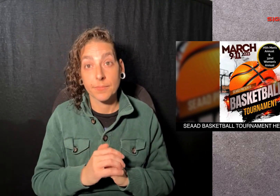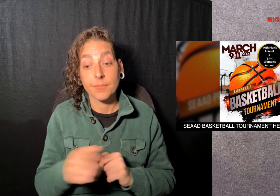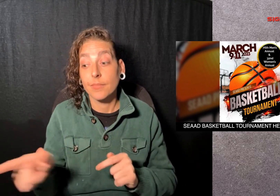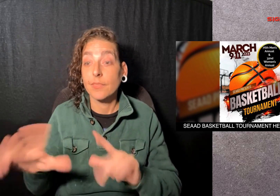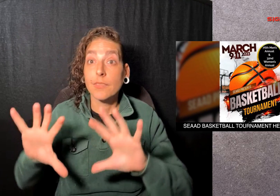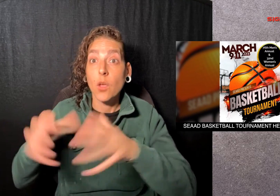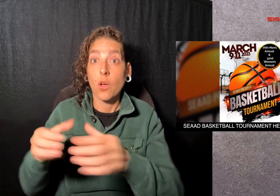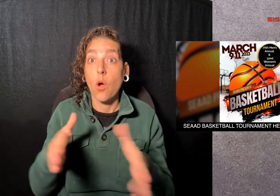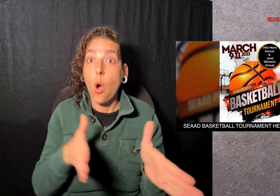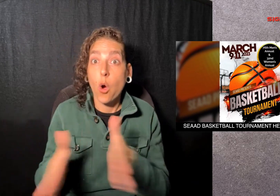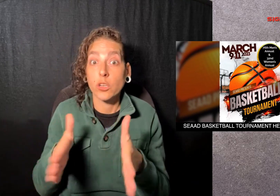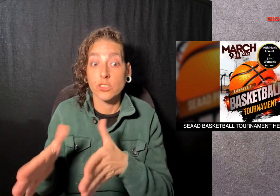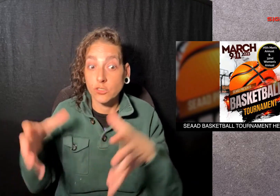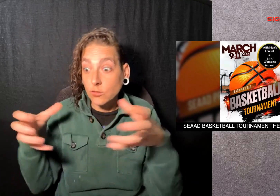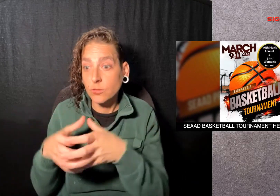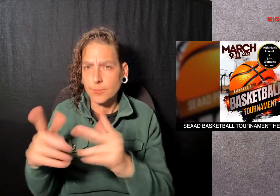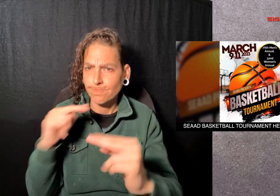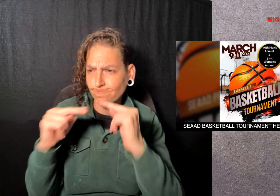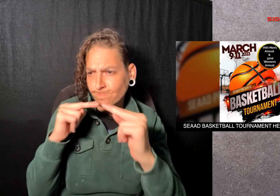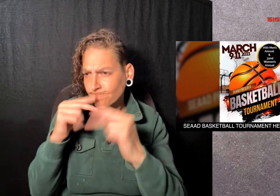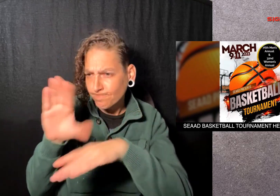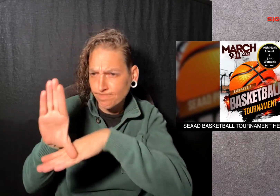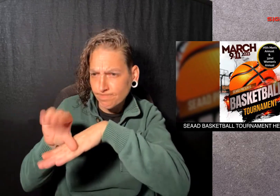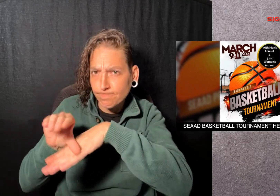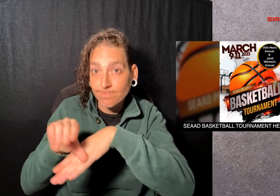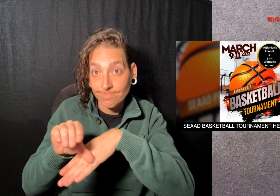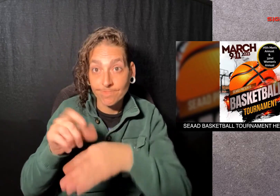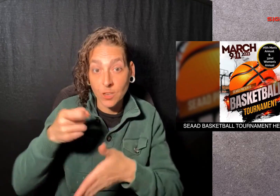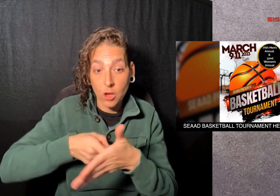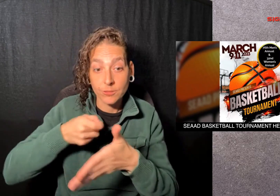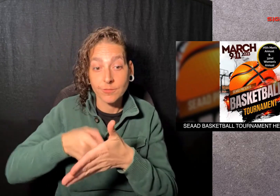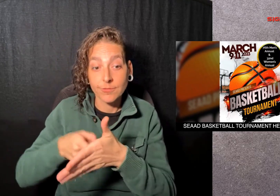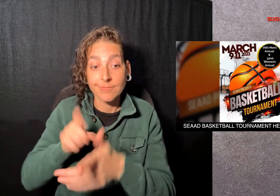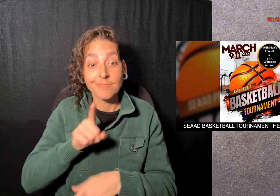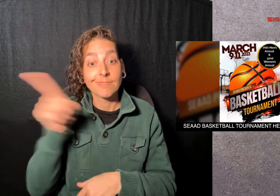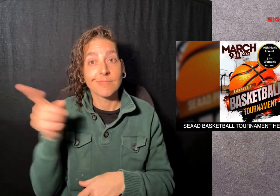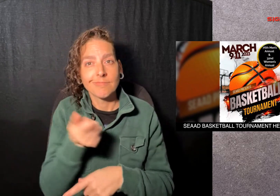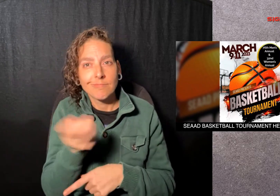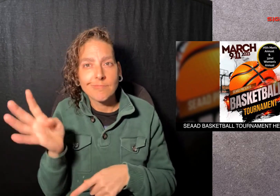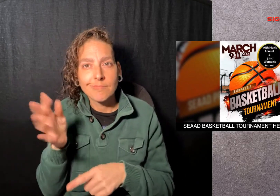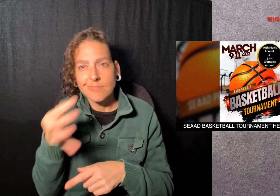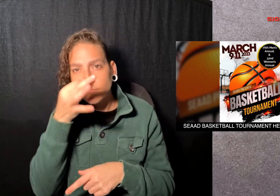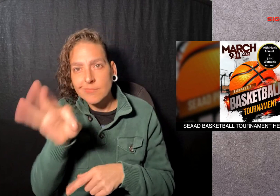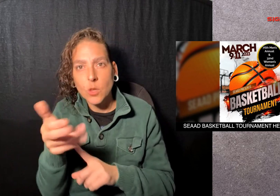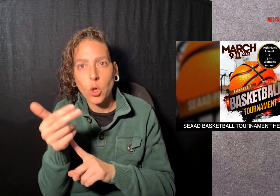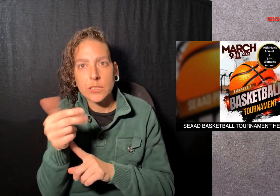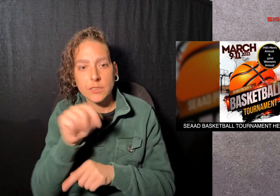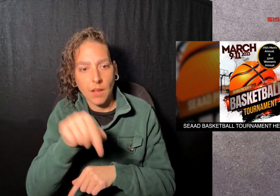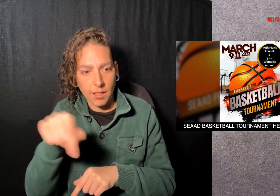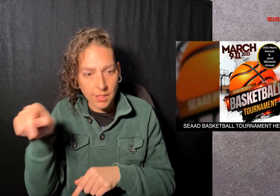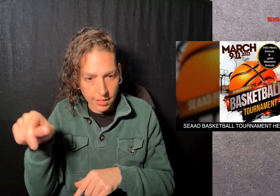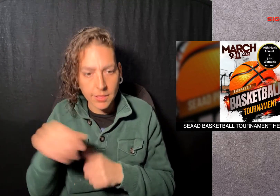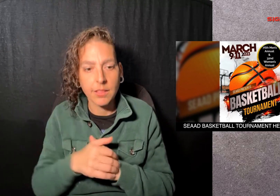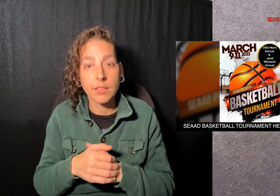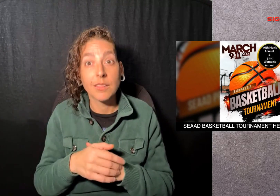organizers have negotiated lower prices at a couple of nearby hotels but the rooms are